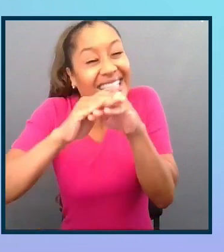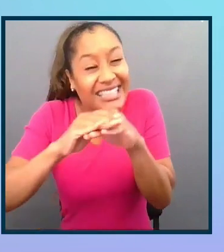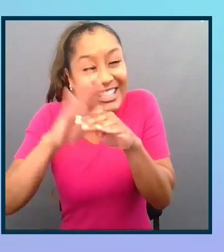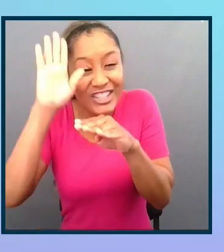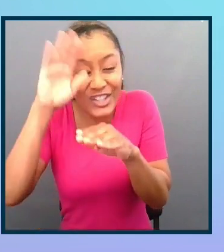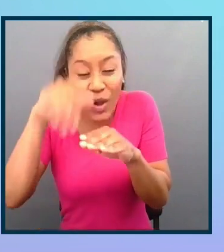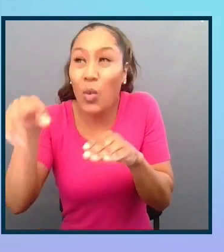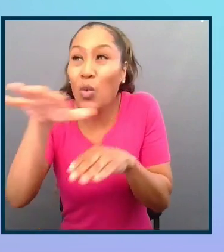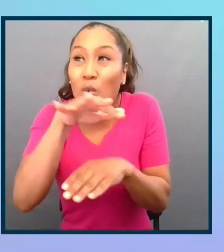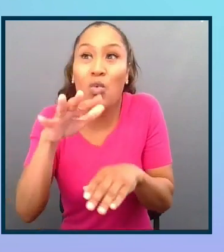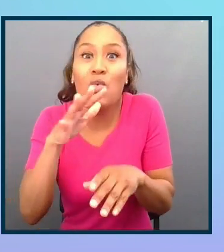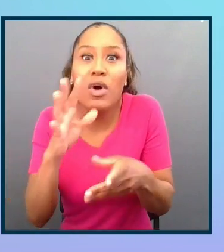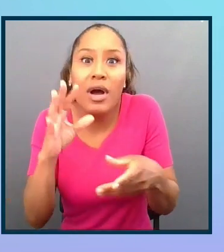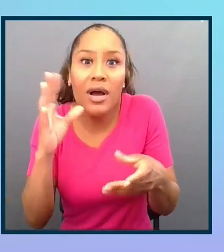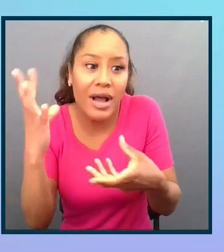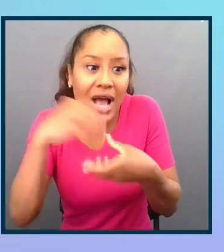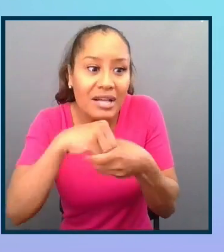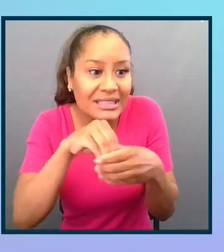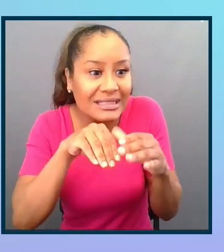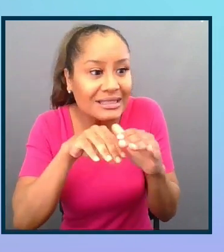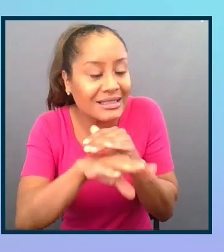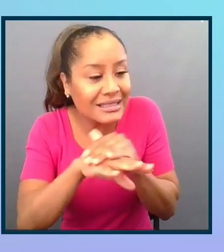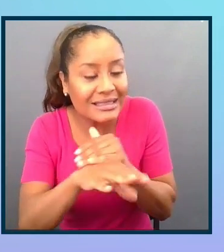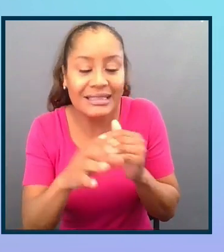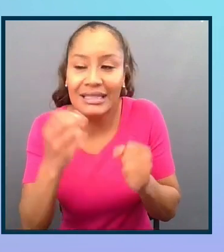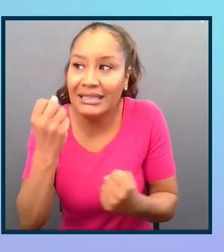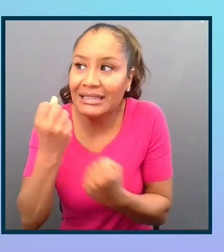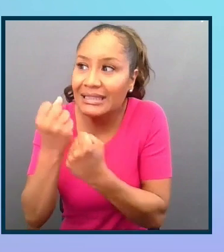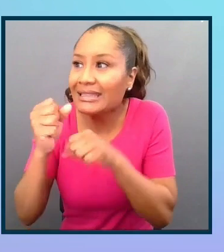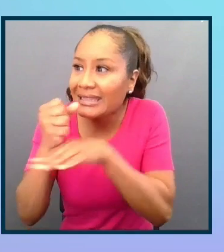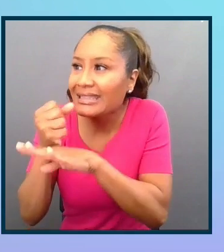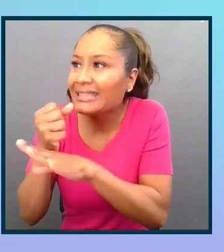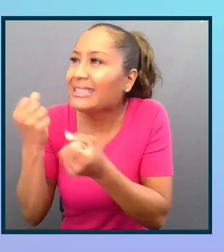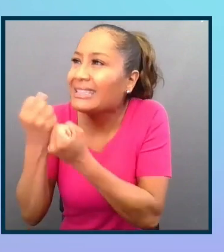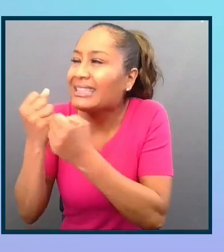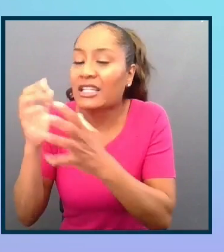because we tend to find ourselves continually educating